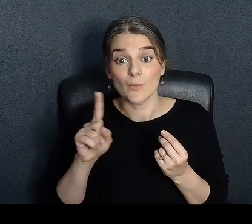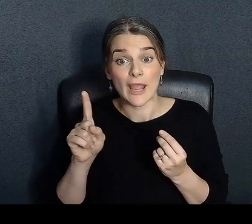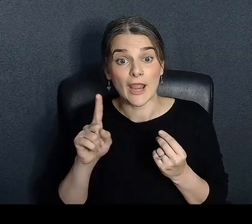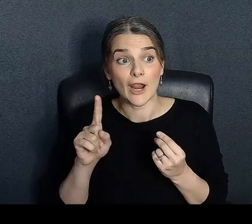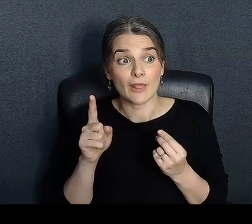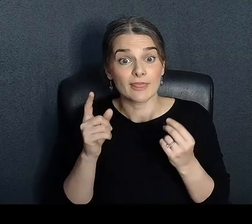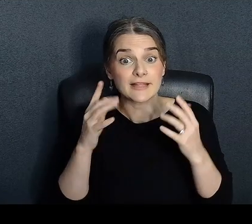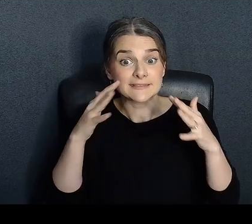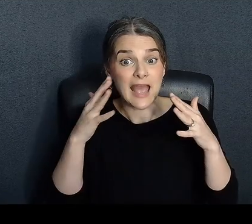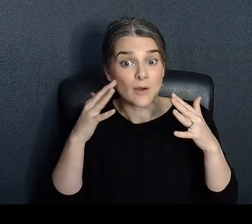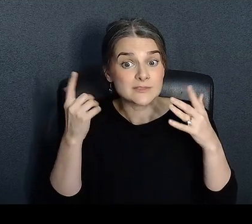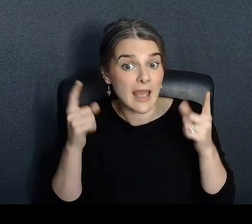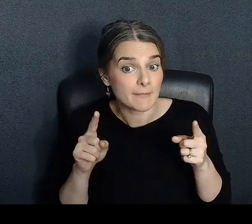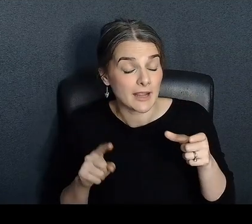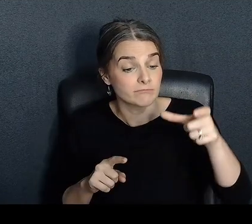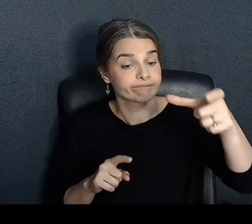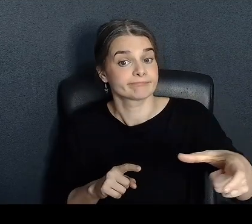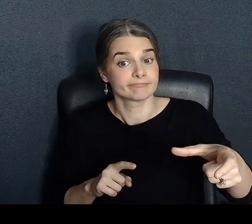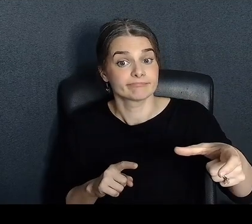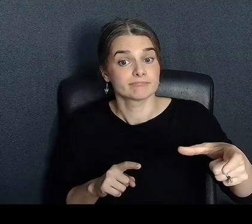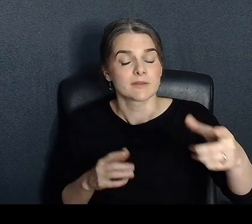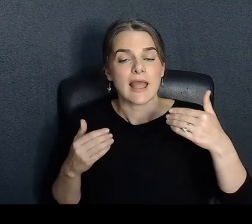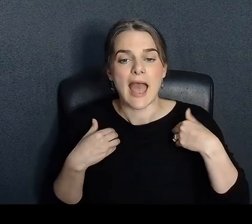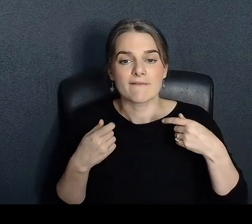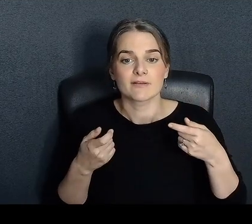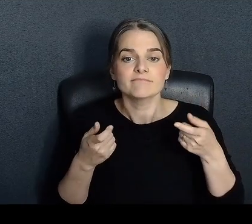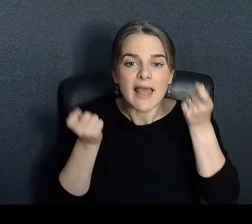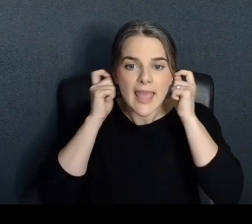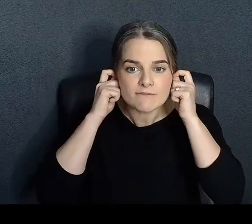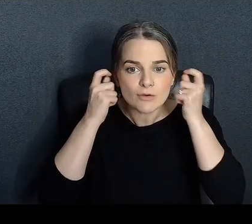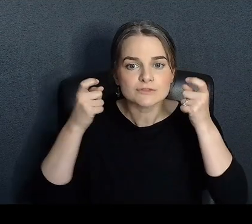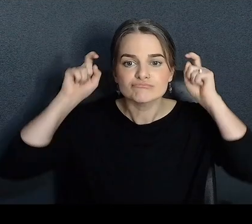and then you can hook headphones up. So you plug it into the remote.